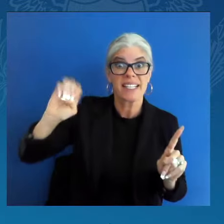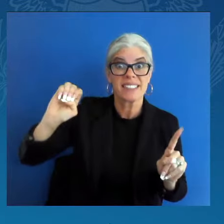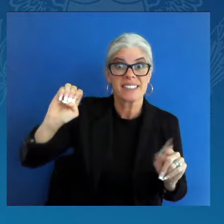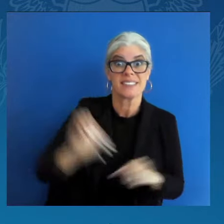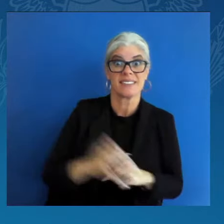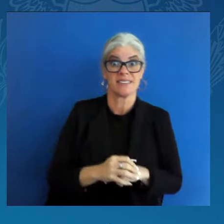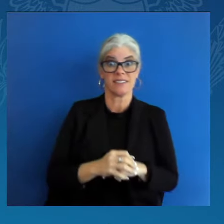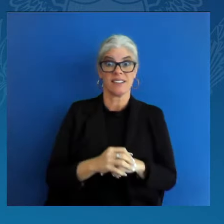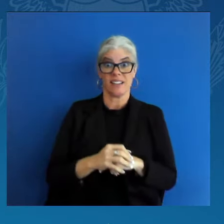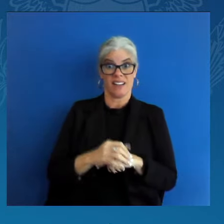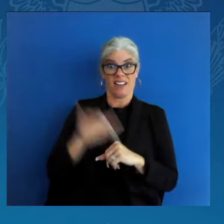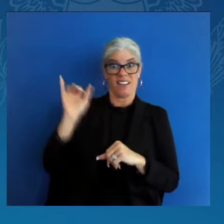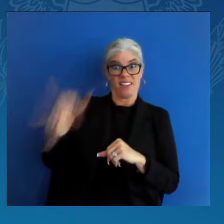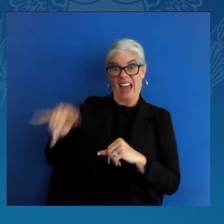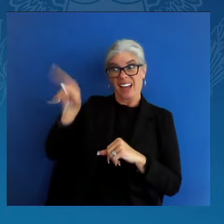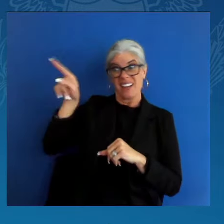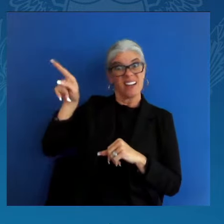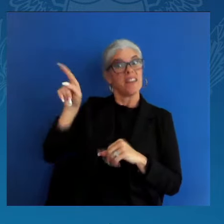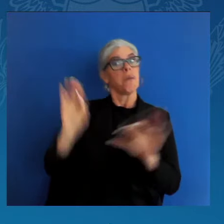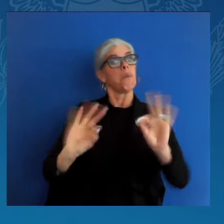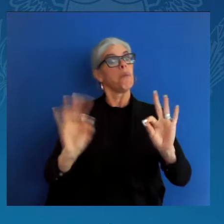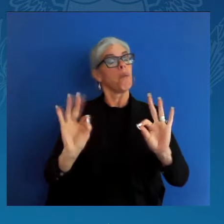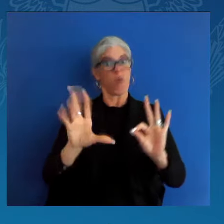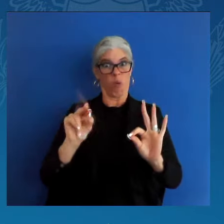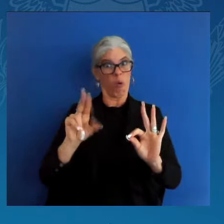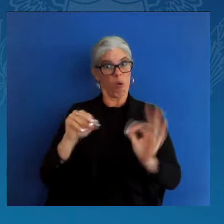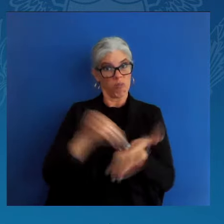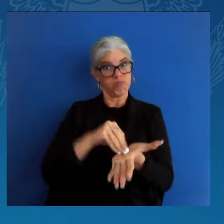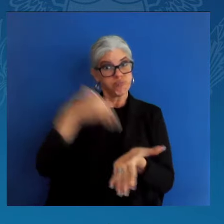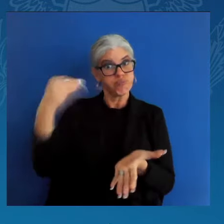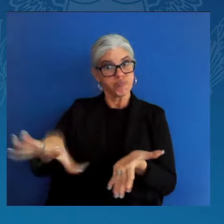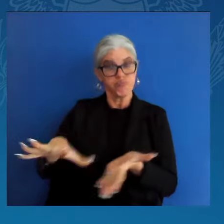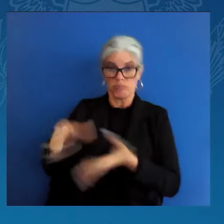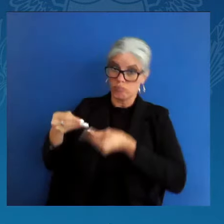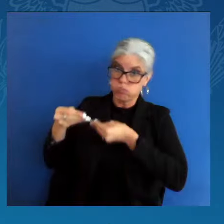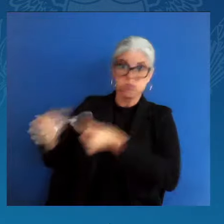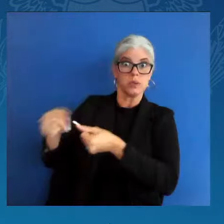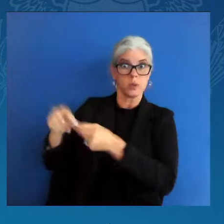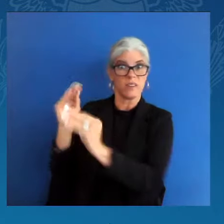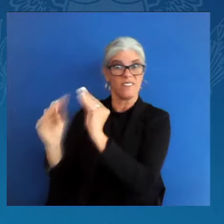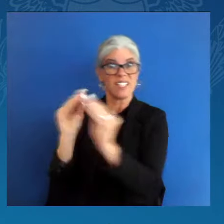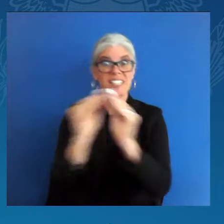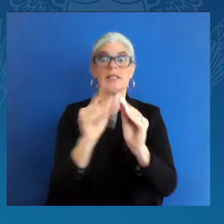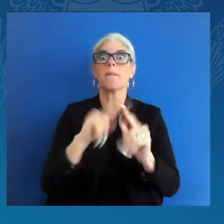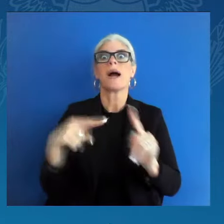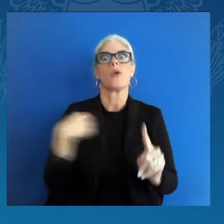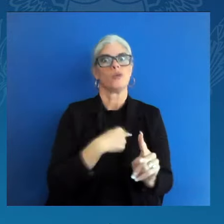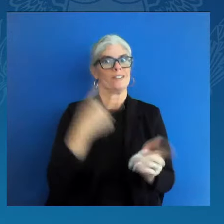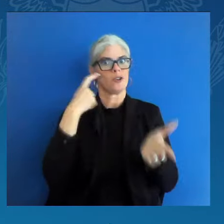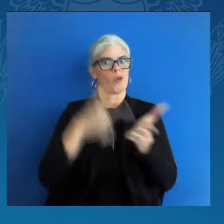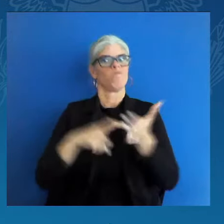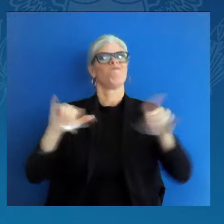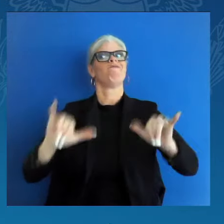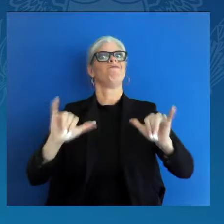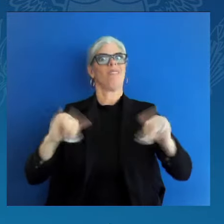will increase in this domain in the coming years, and one only needs to consider the potential harm that can be done to space